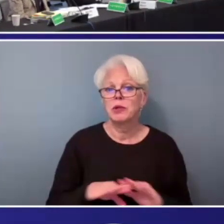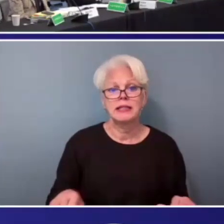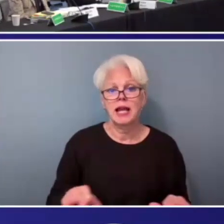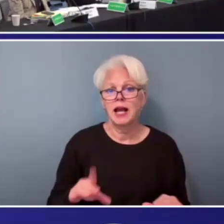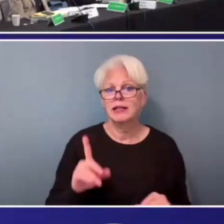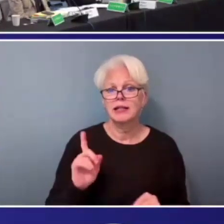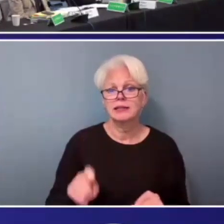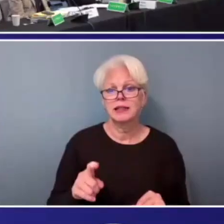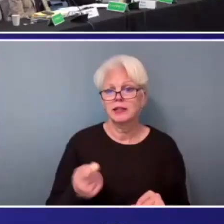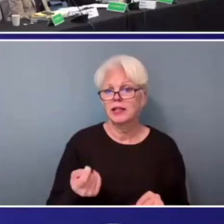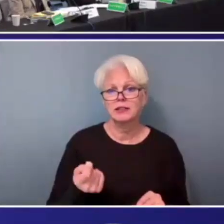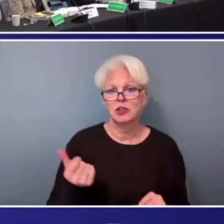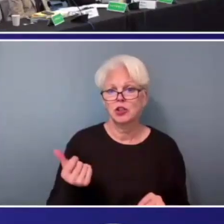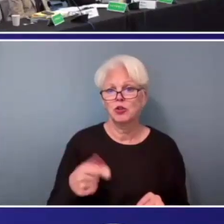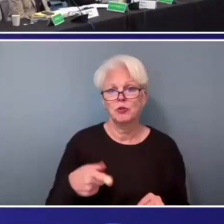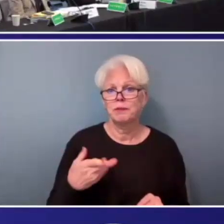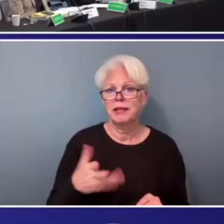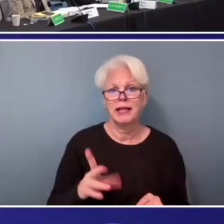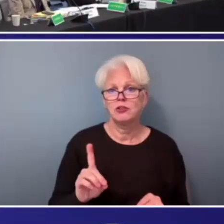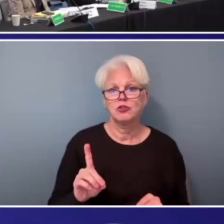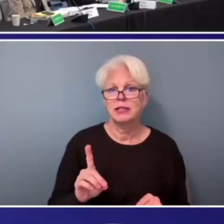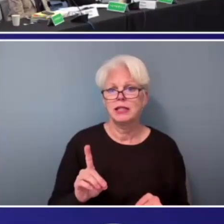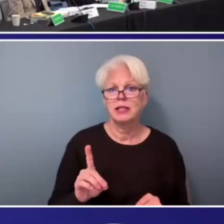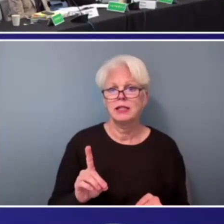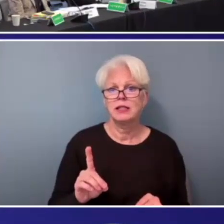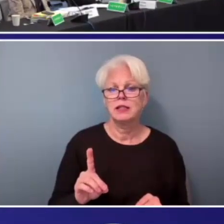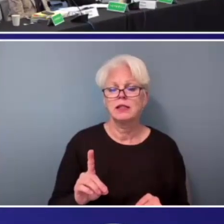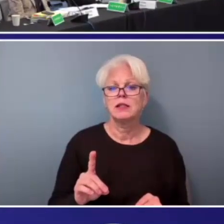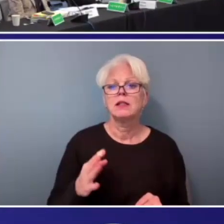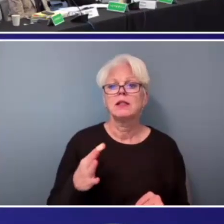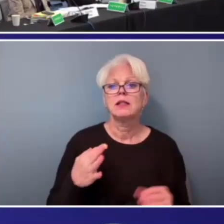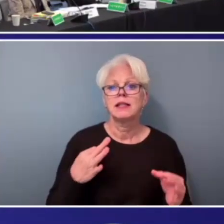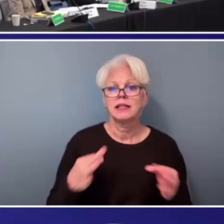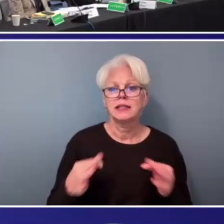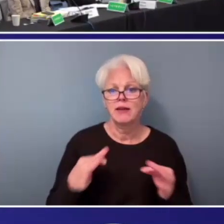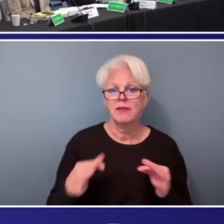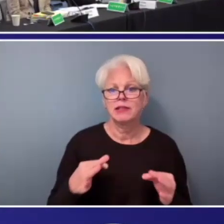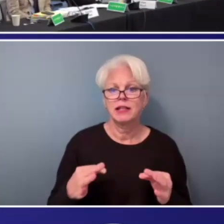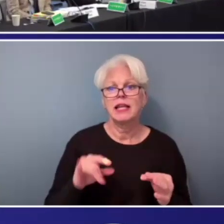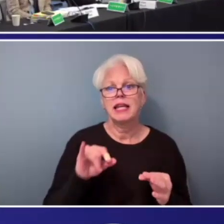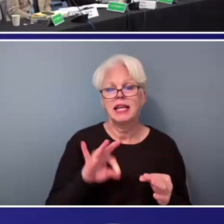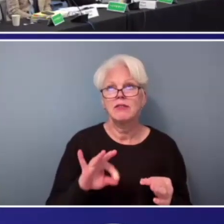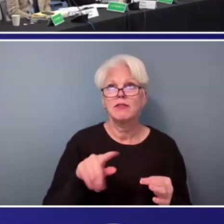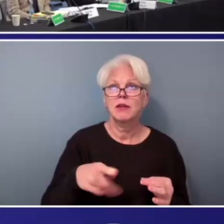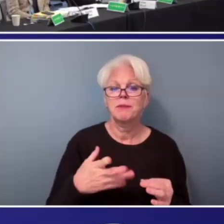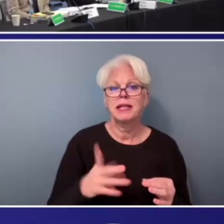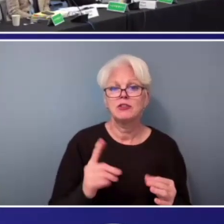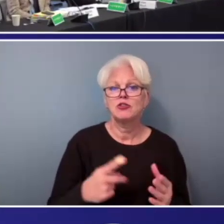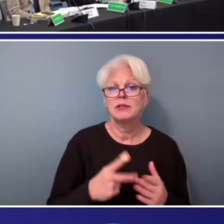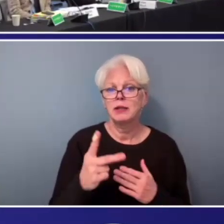exclude PhDs. The definition -- if the PhD program leads